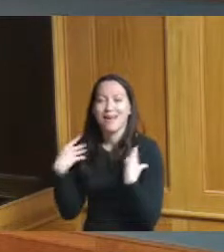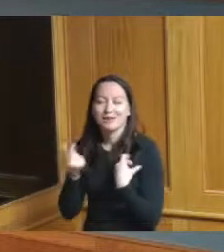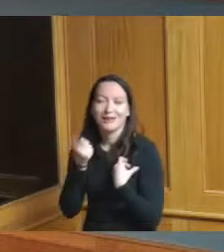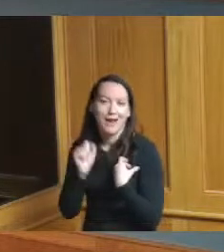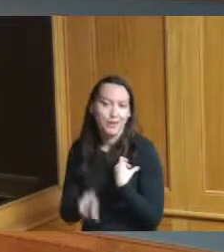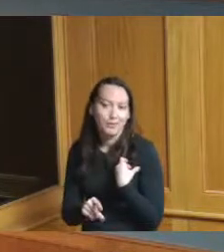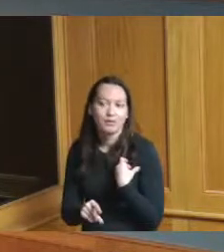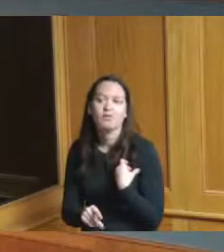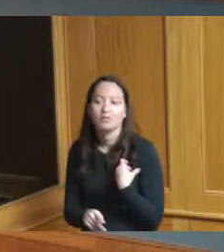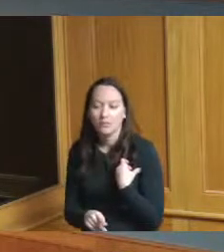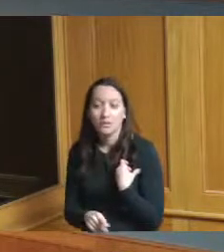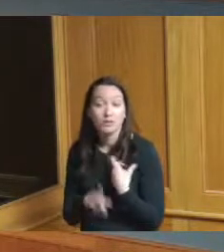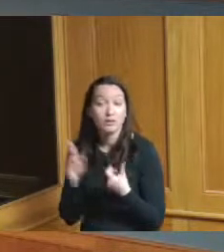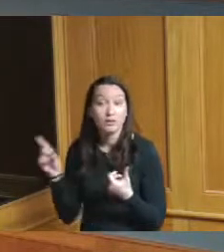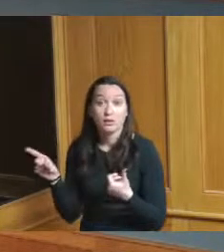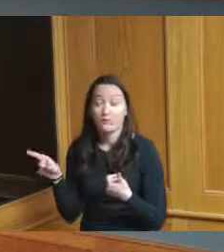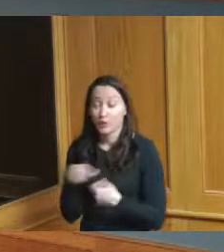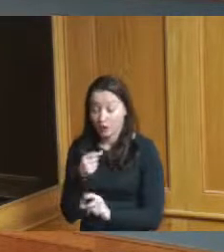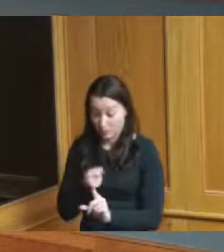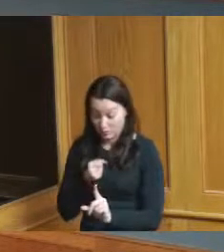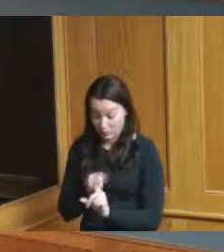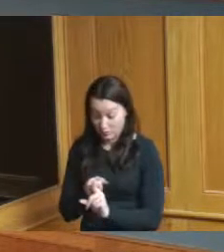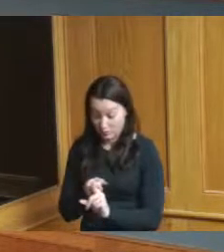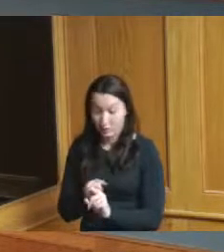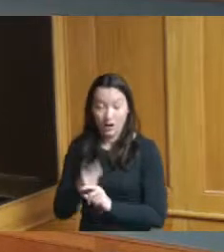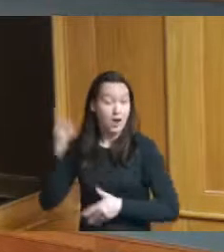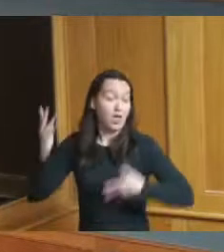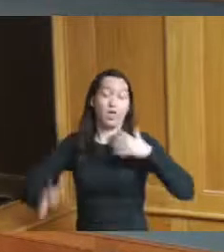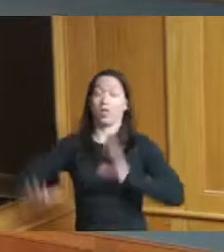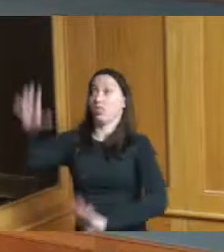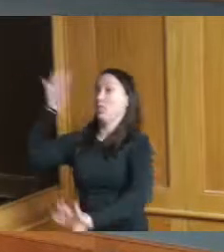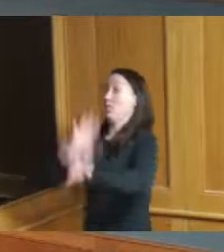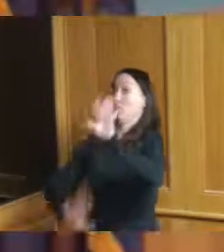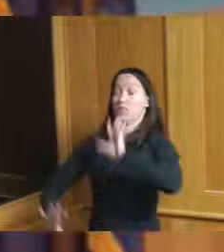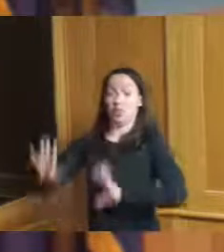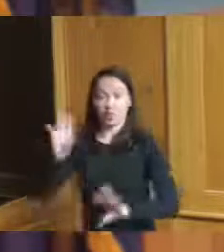with this first hit you know everybody was scrambling trying to figure out what to do